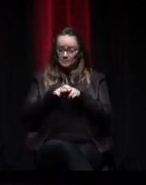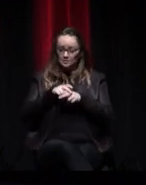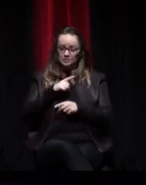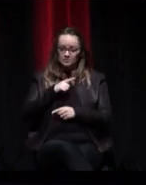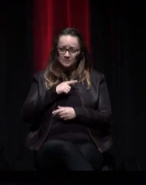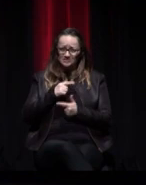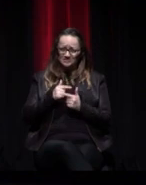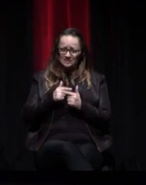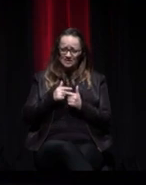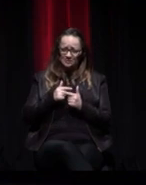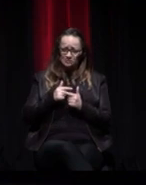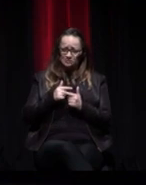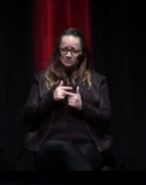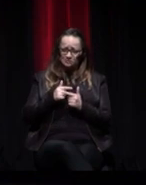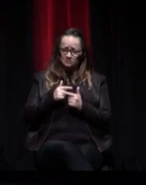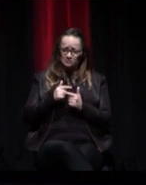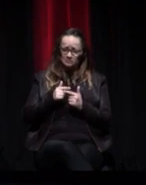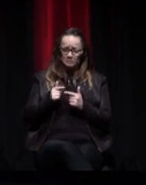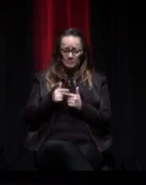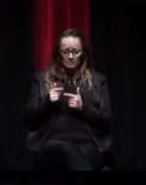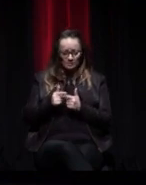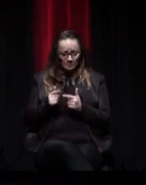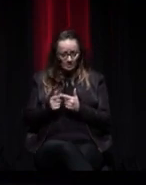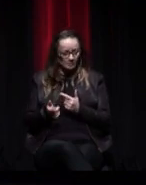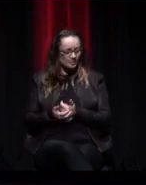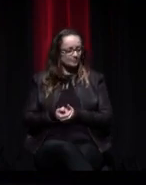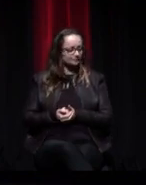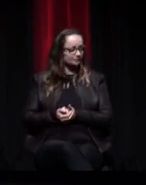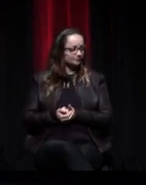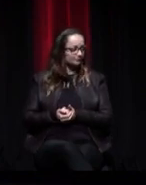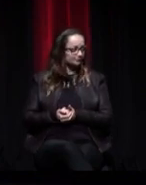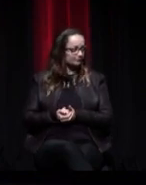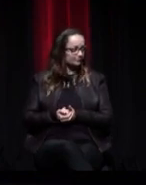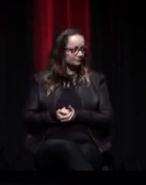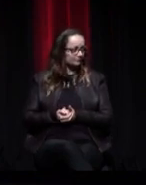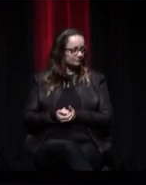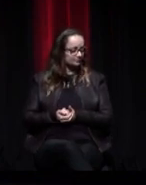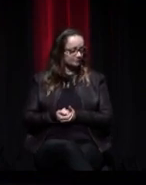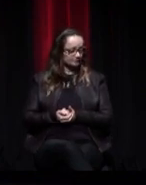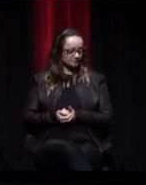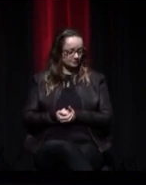a series of distortions that harm